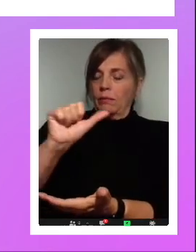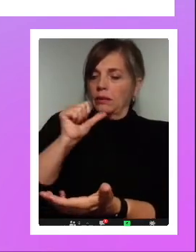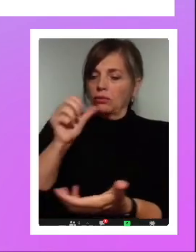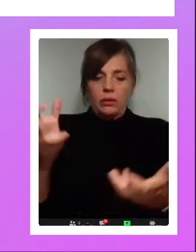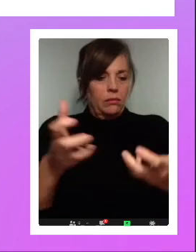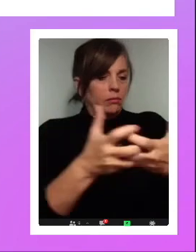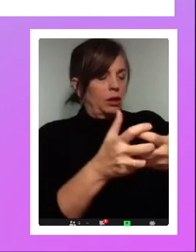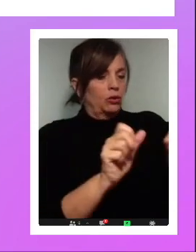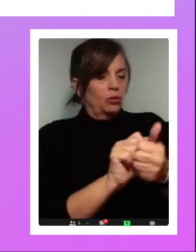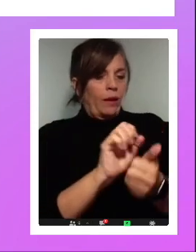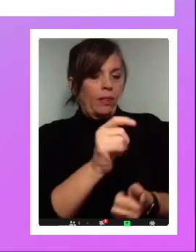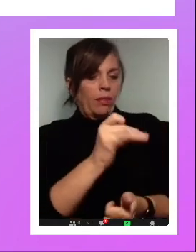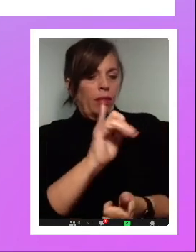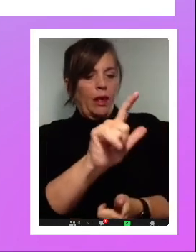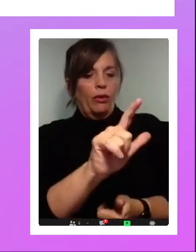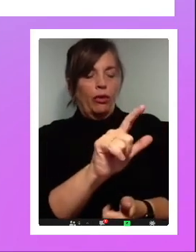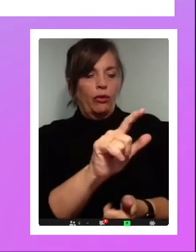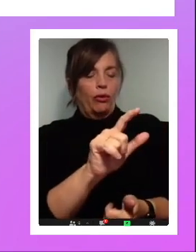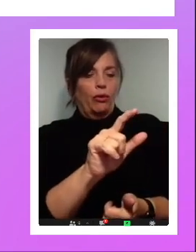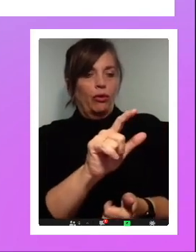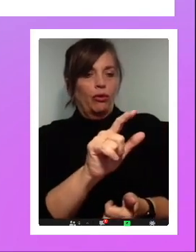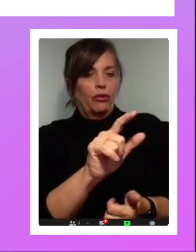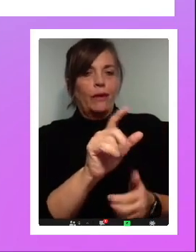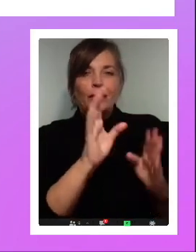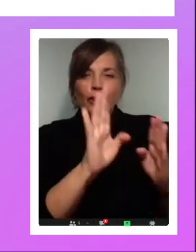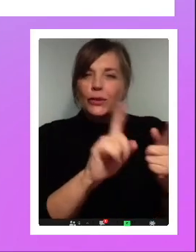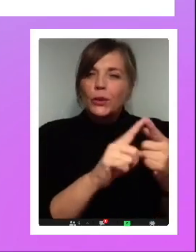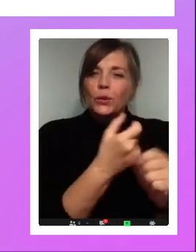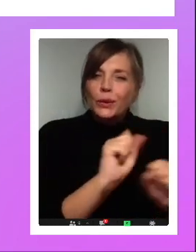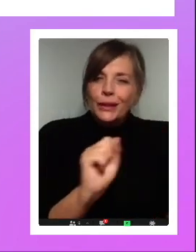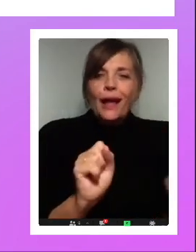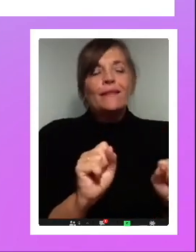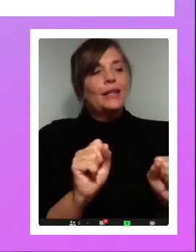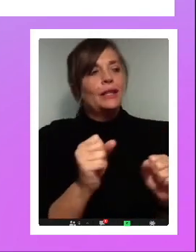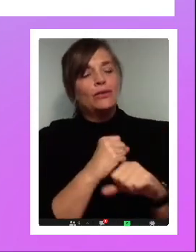and attention to the safety and security and privacy and so on.